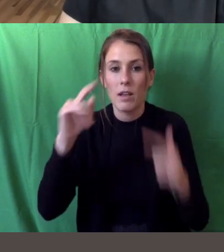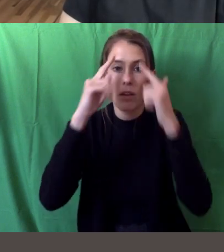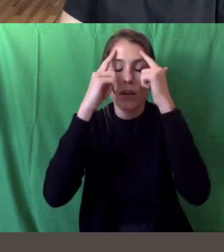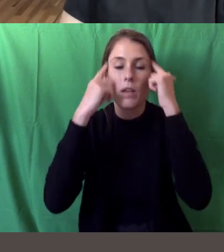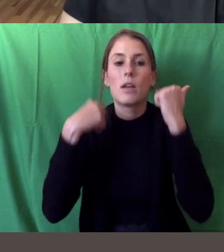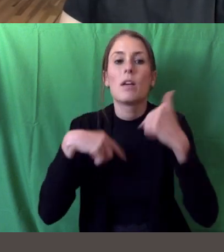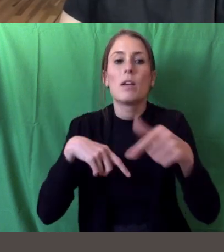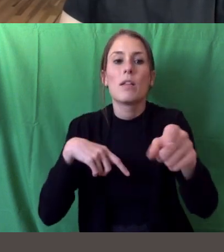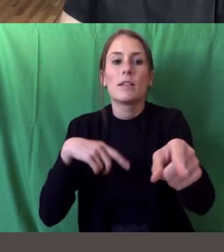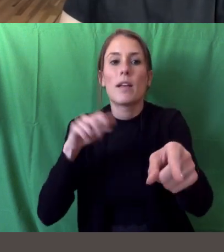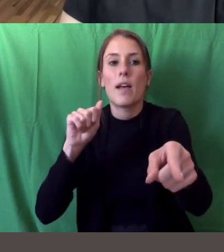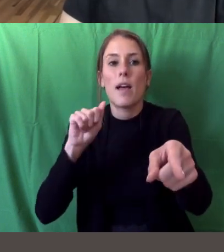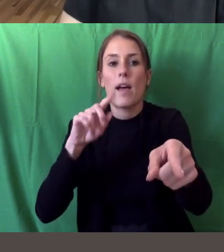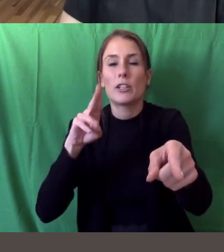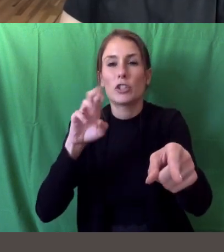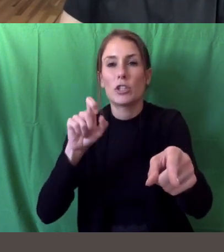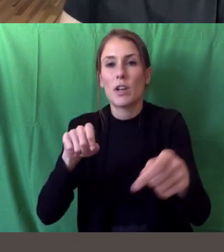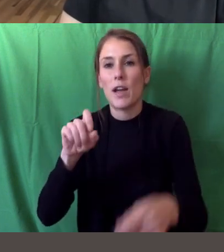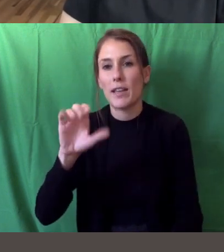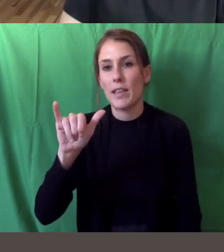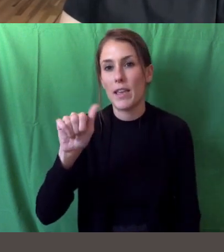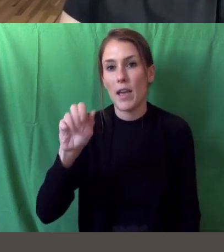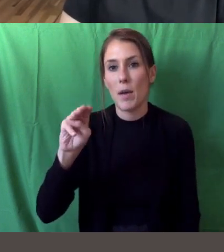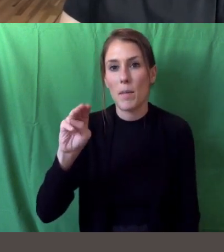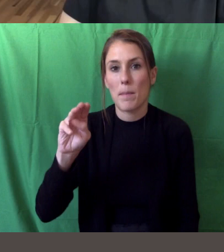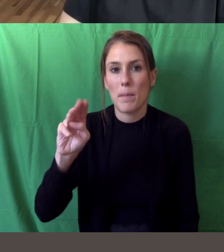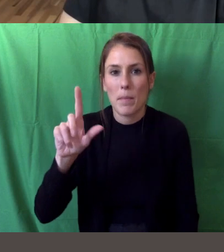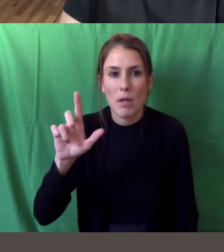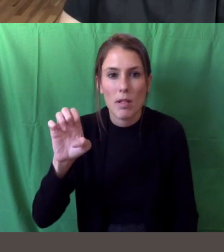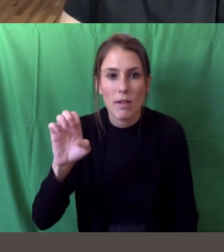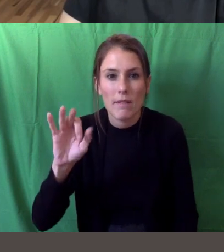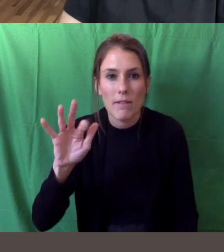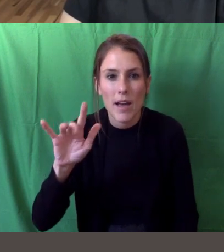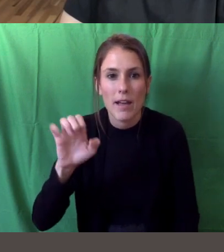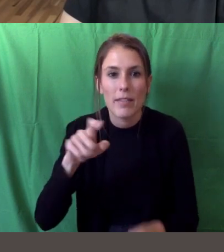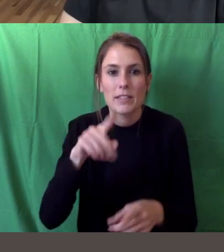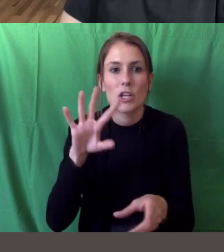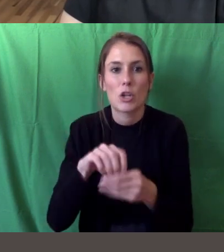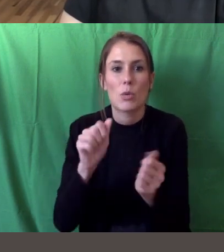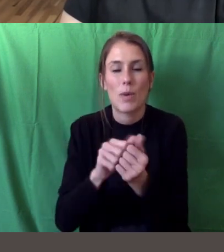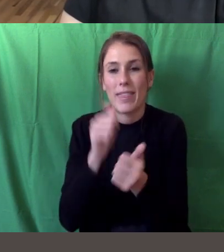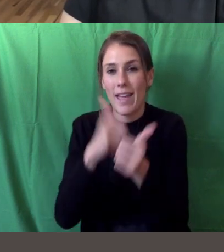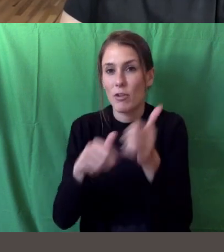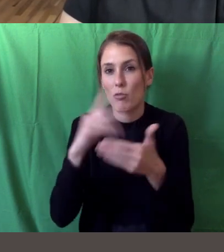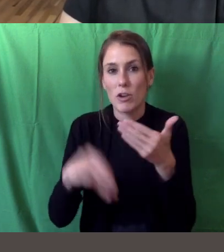is this azure.yaml file. This is included in every Azure Developer CLI compatible project or template.